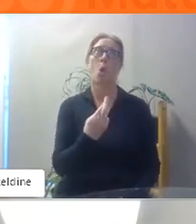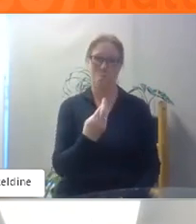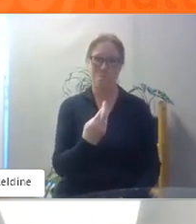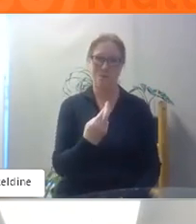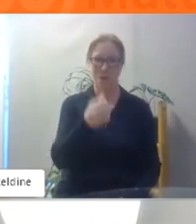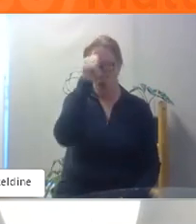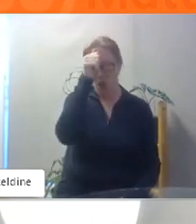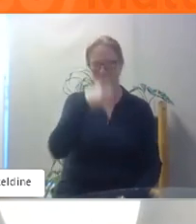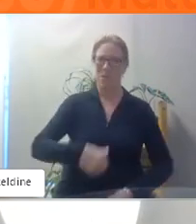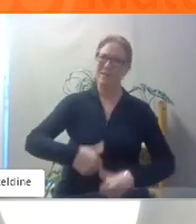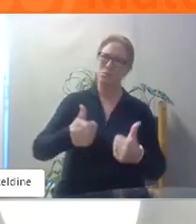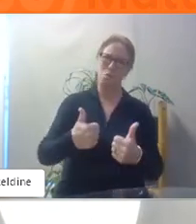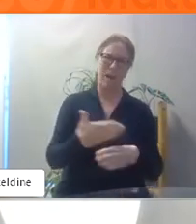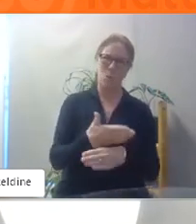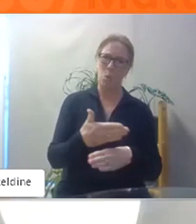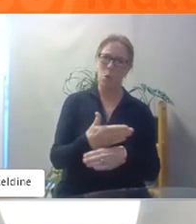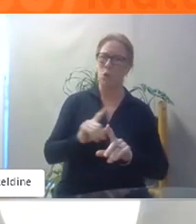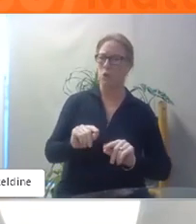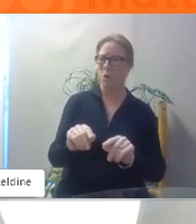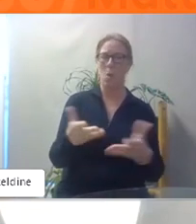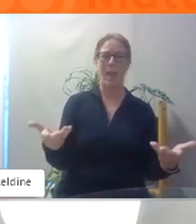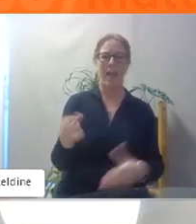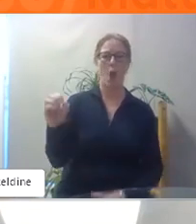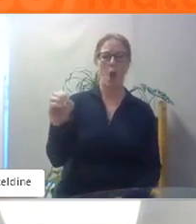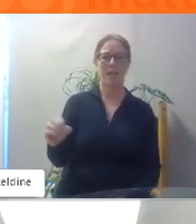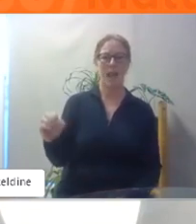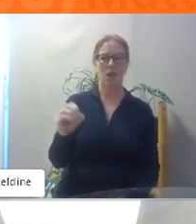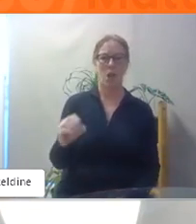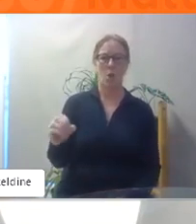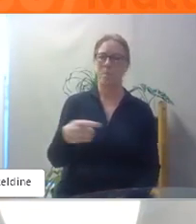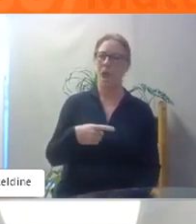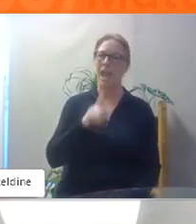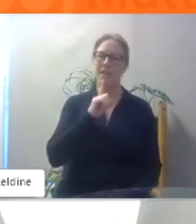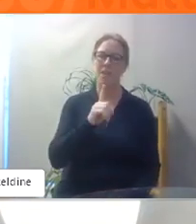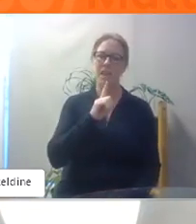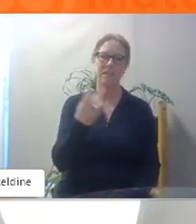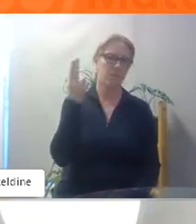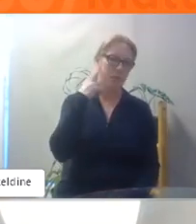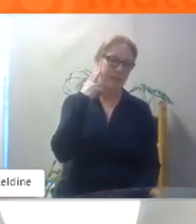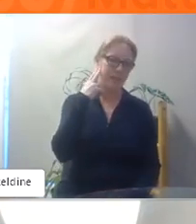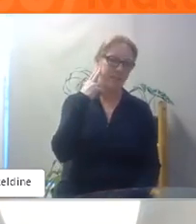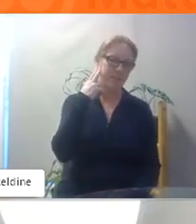work being done in Otago by advisors for the Deaf who are going into